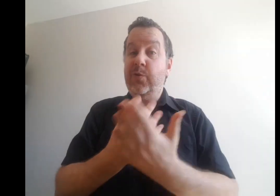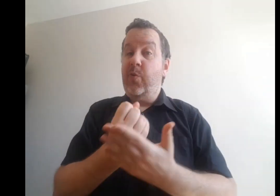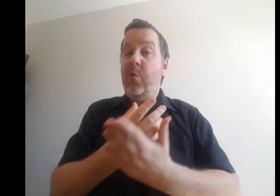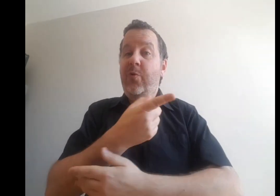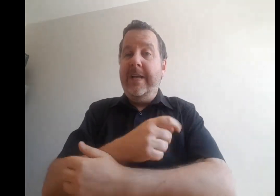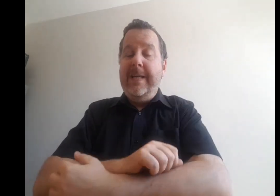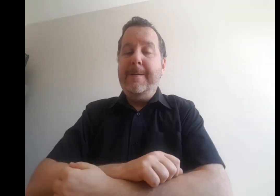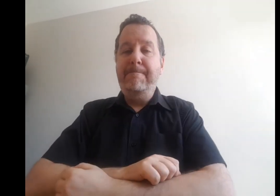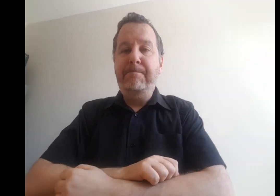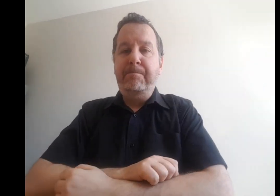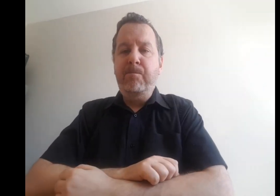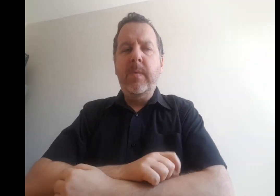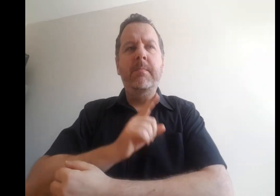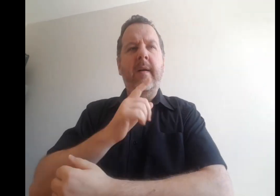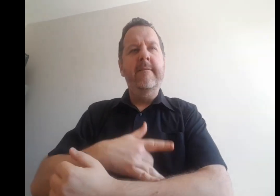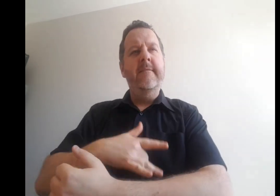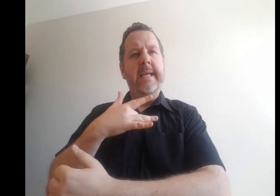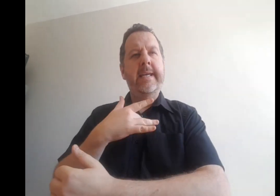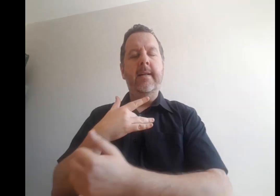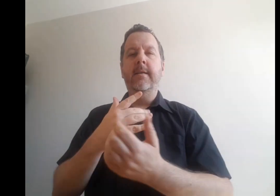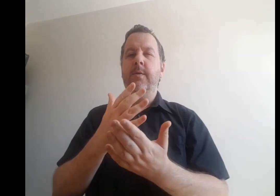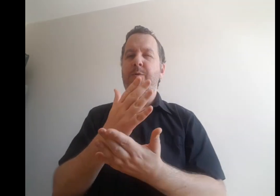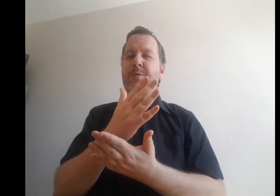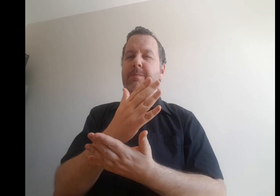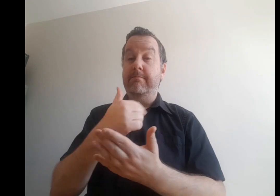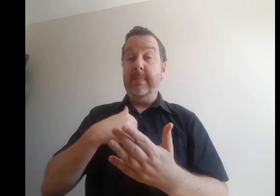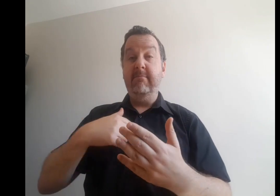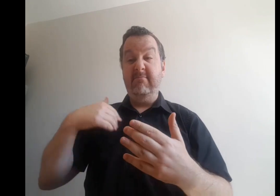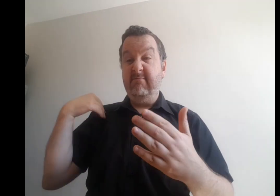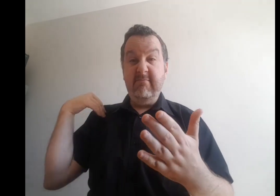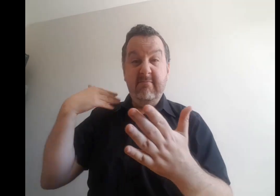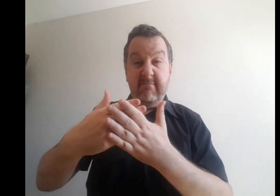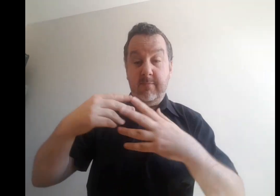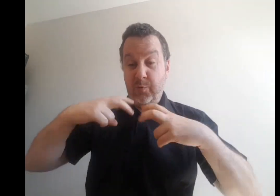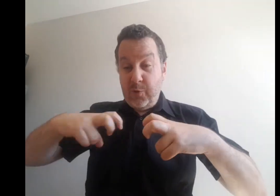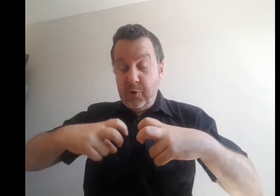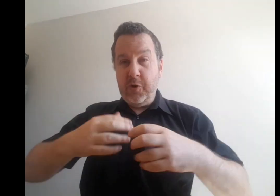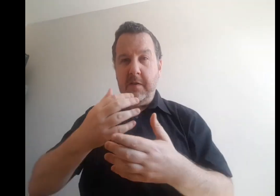So it's quite a hard story. But I think some of the deaf people that I've come across,